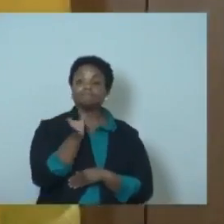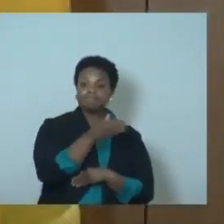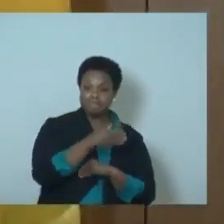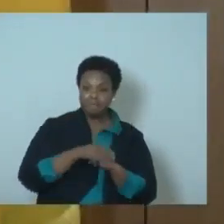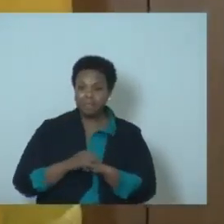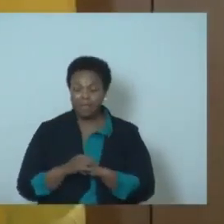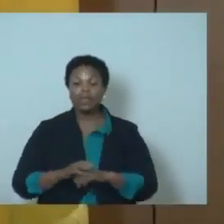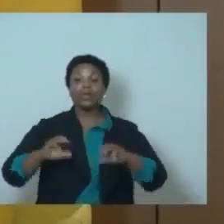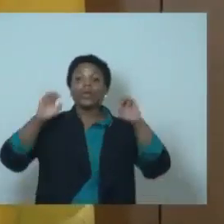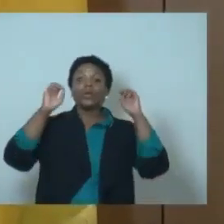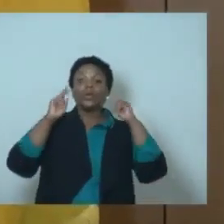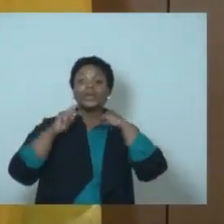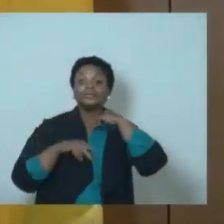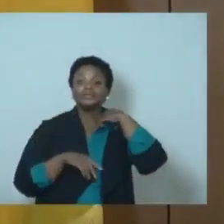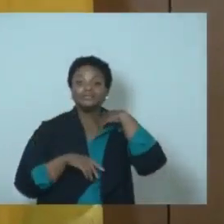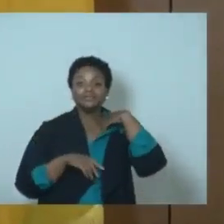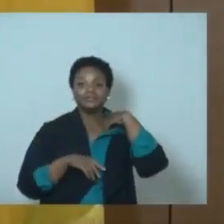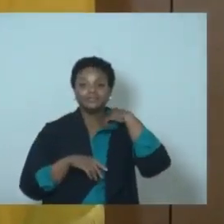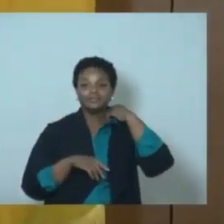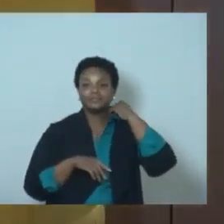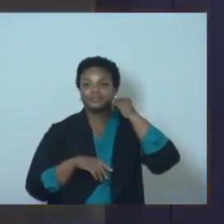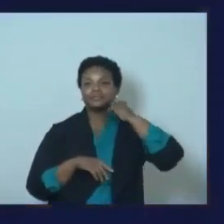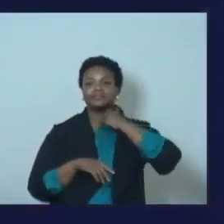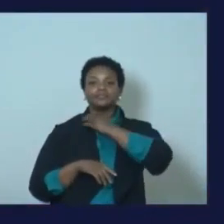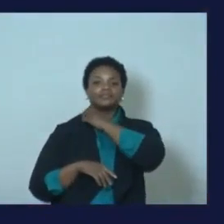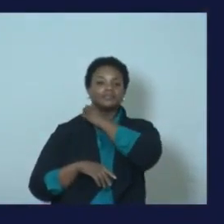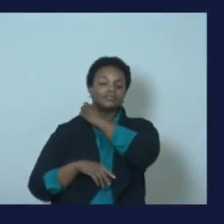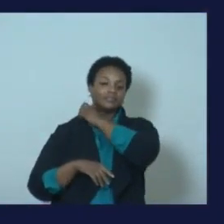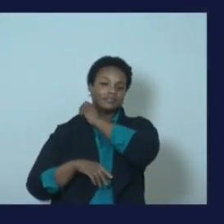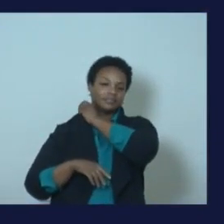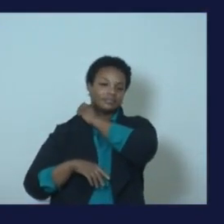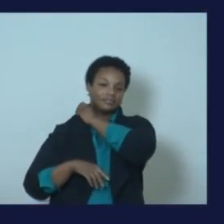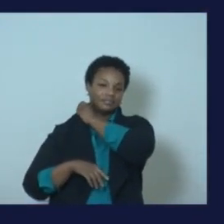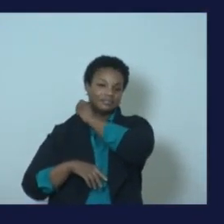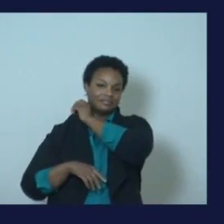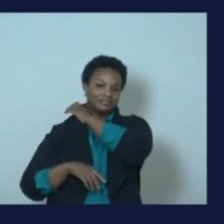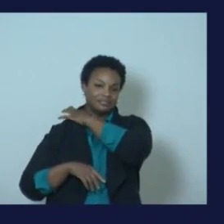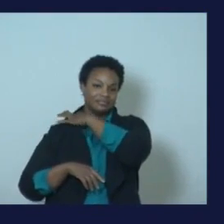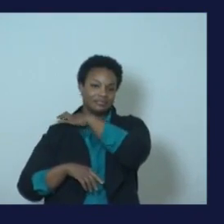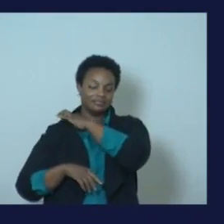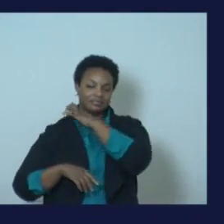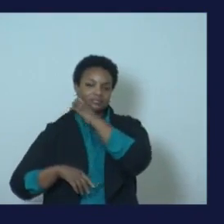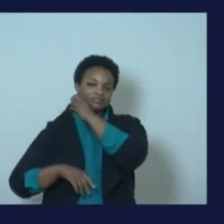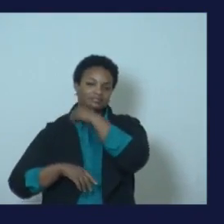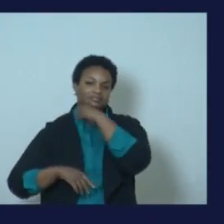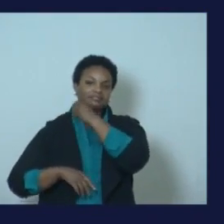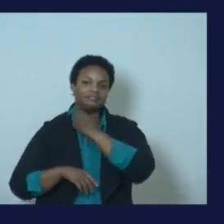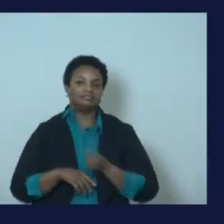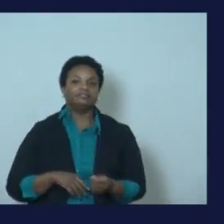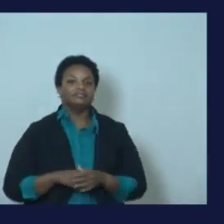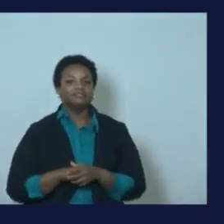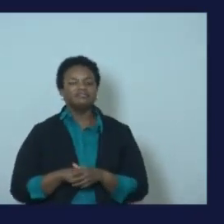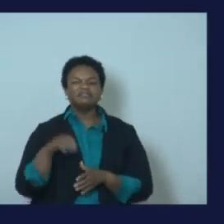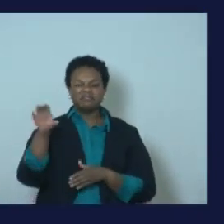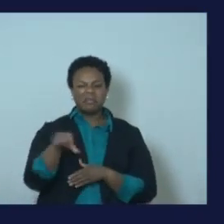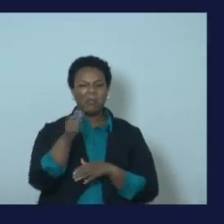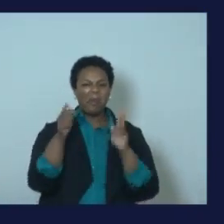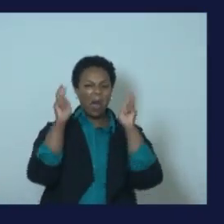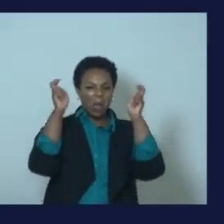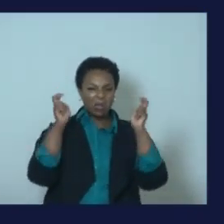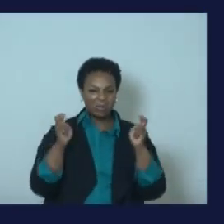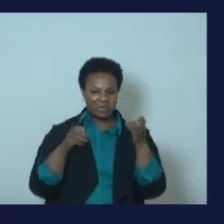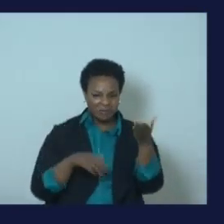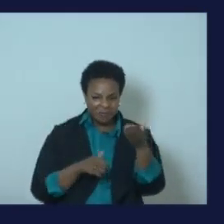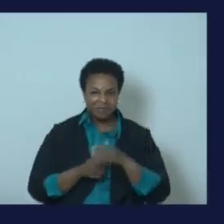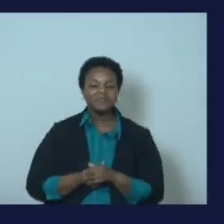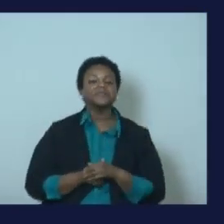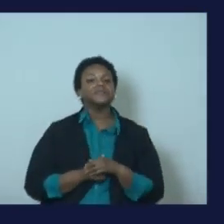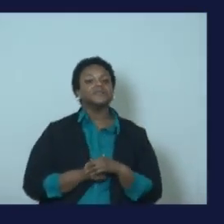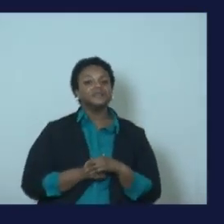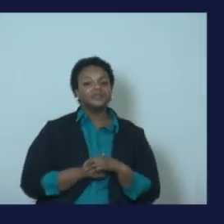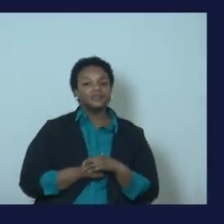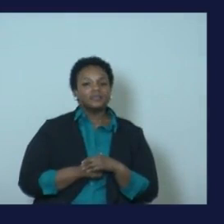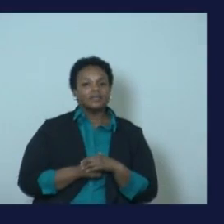ALL RIGHT, SO WE WANT TO MAKE SURE THAT WE HIT ALL THE THEMES THAT WE WERE TALKING ABOUT TODAY.